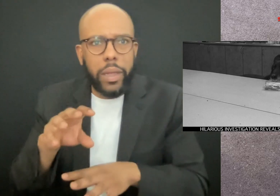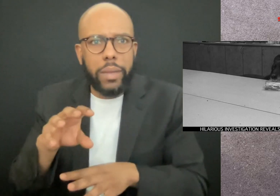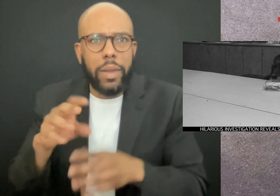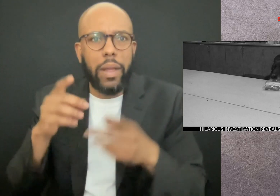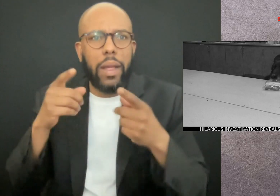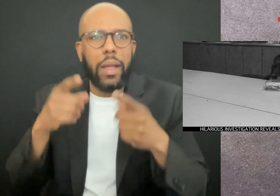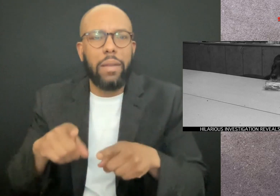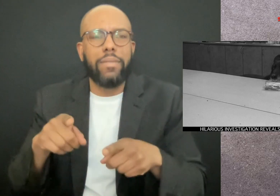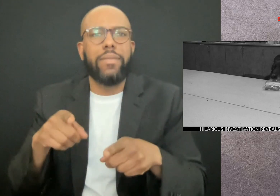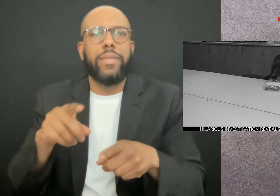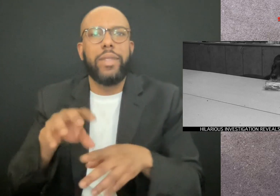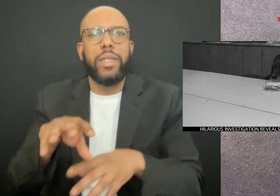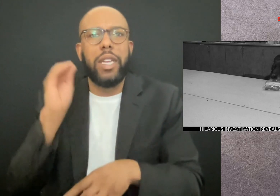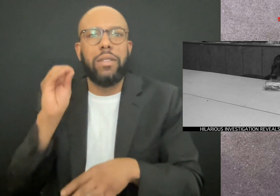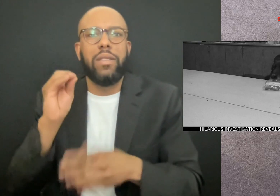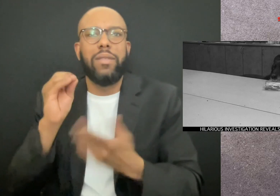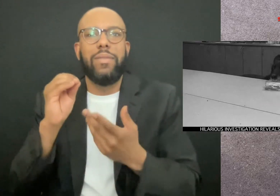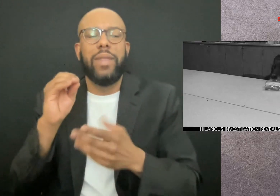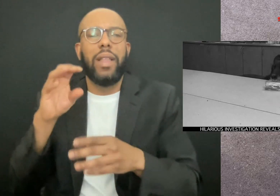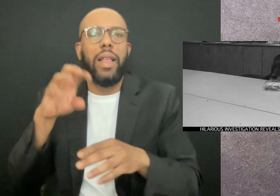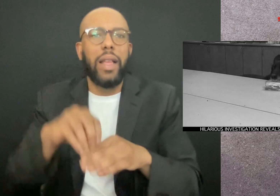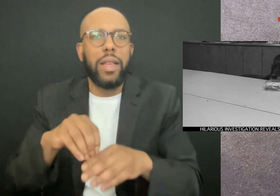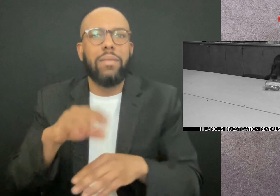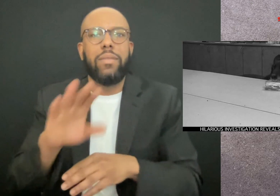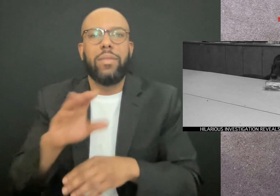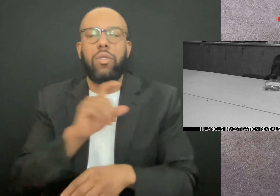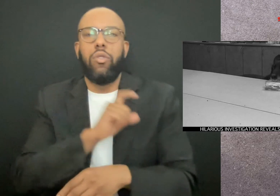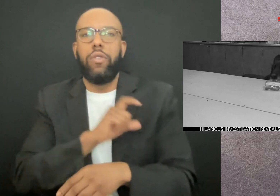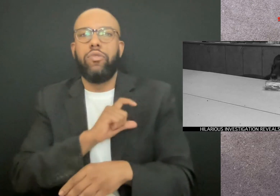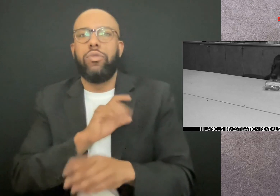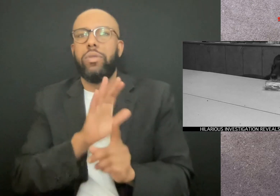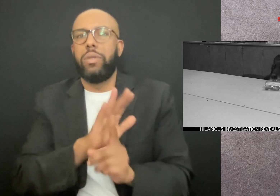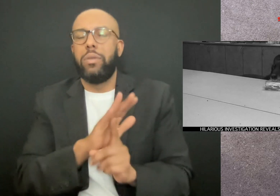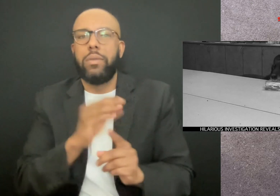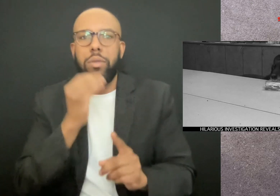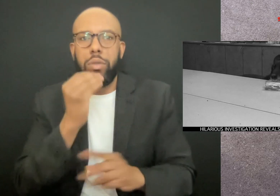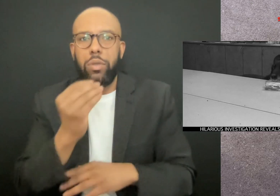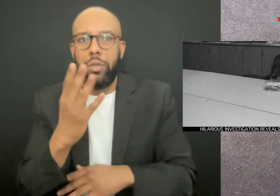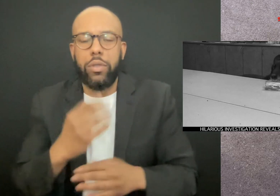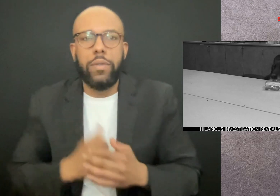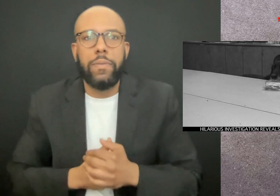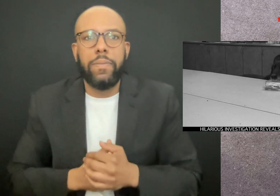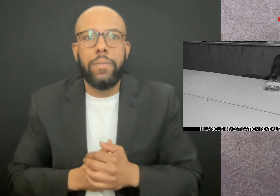pulled off an ice cold crime snatching and snacking on the officer's lunch